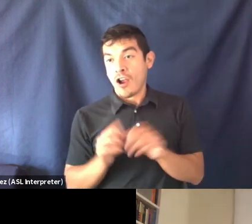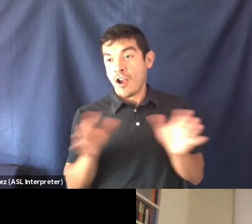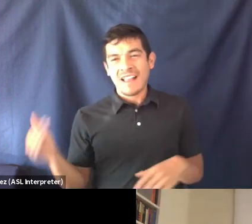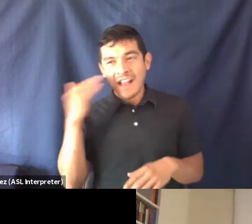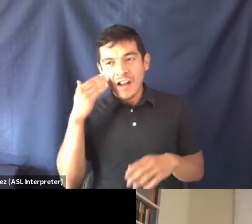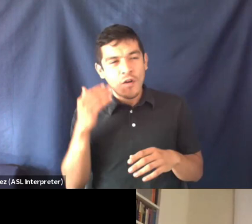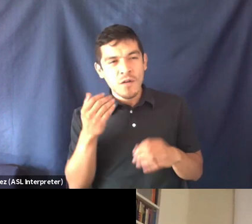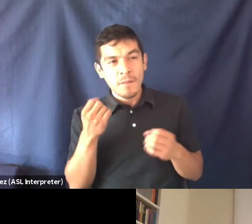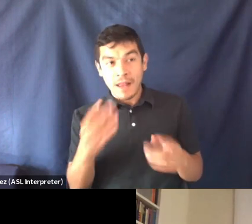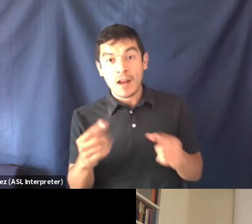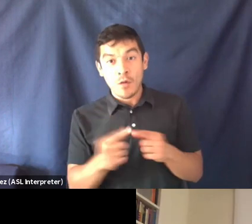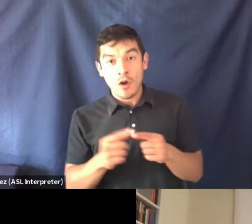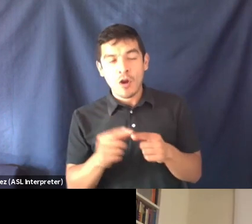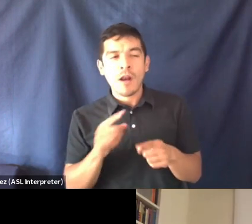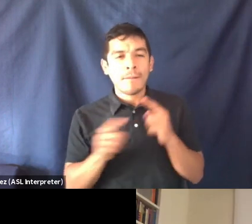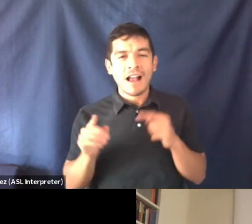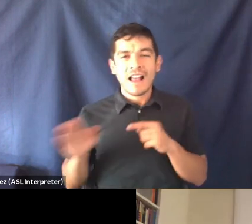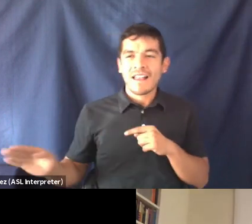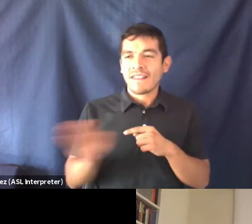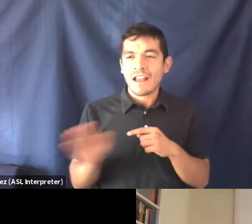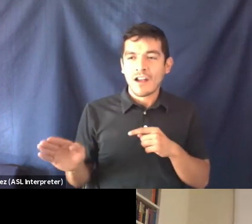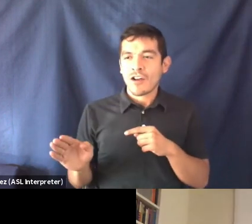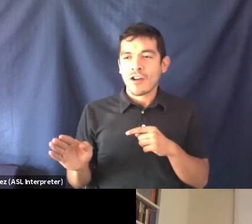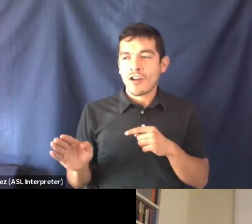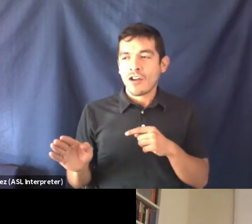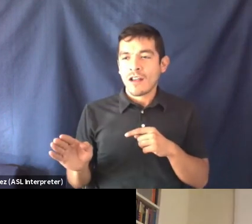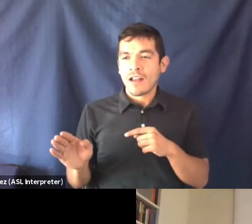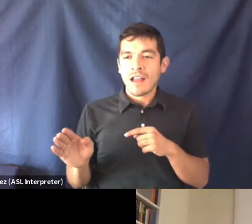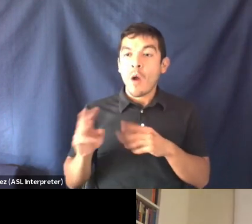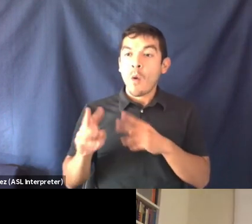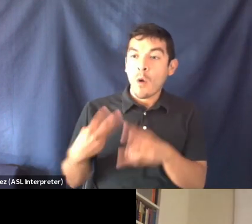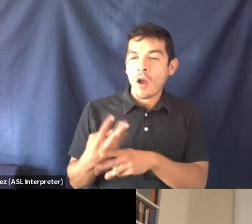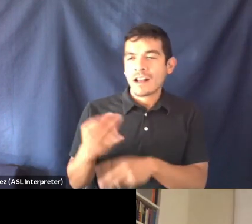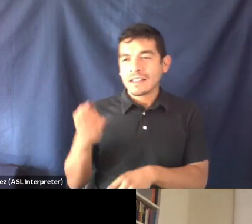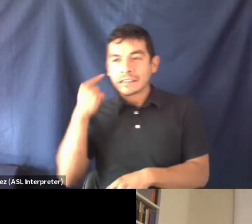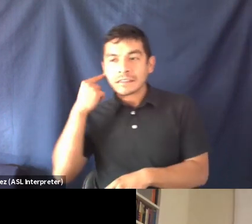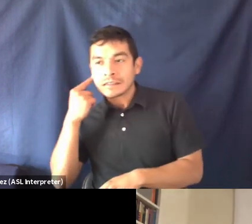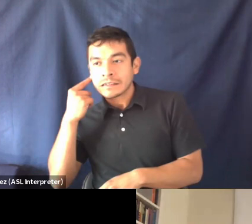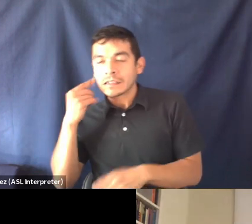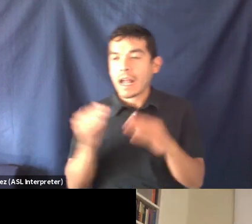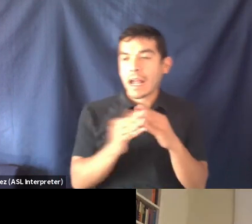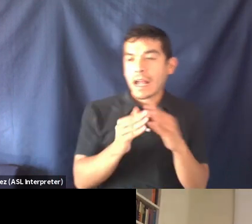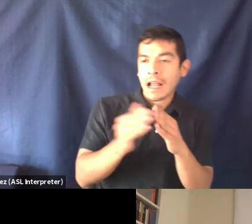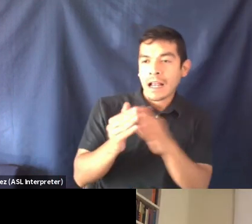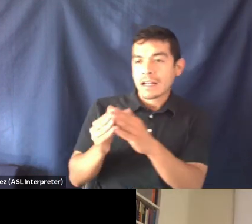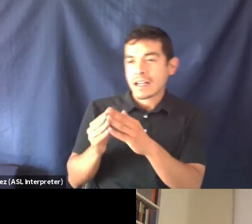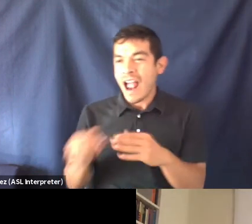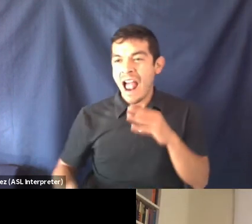but their existence is our sounds and city scapes and higher pitched noises.